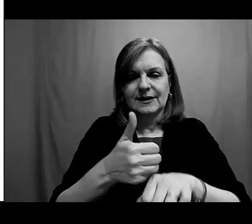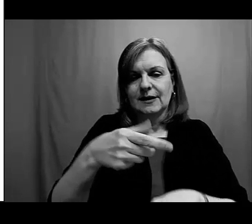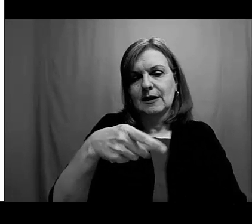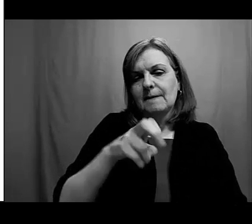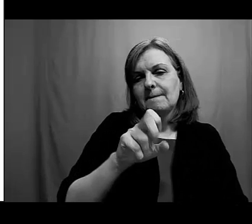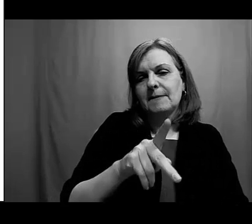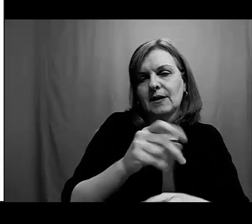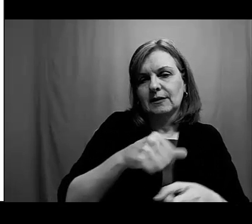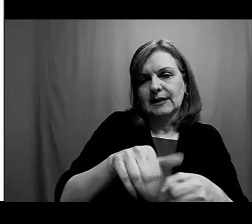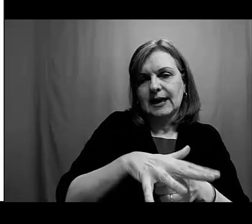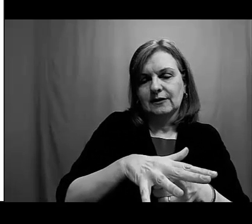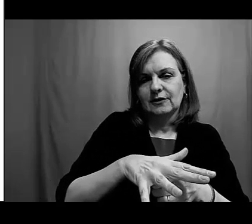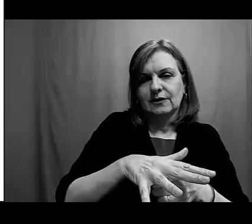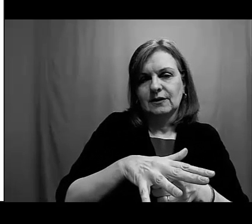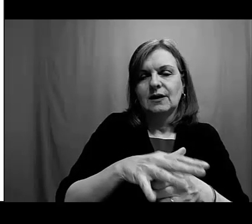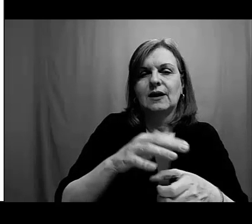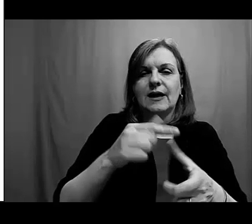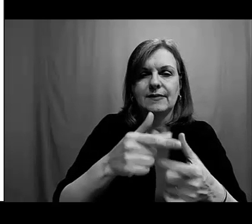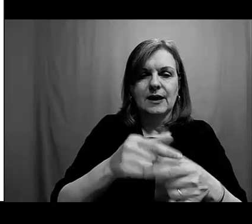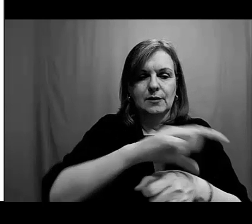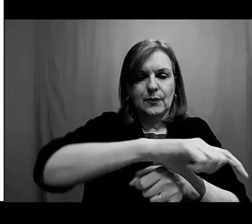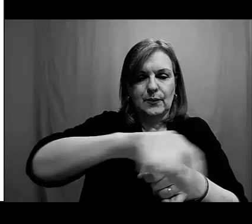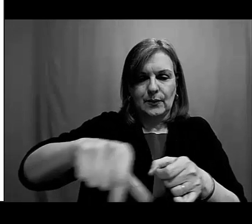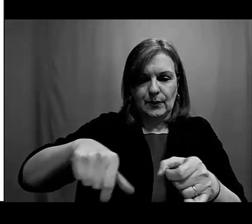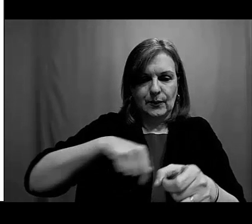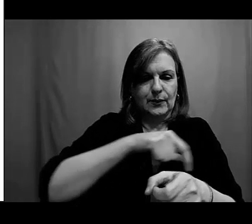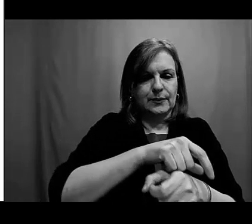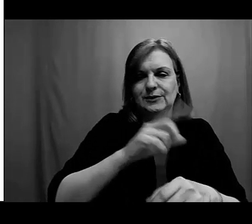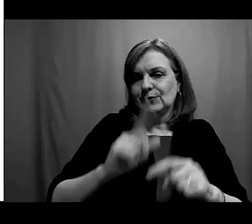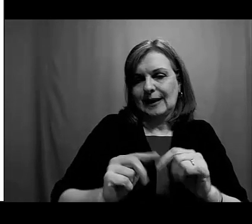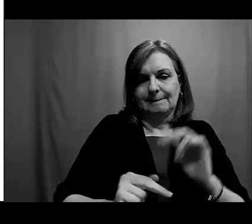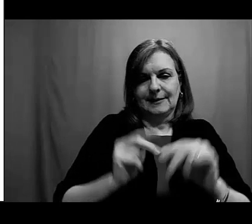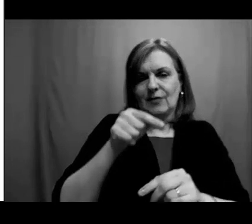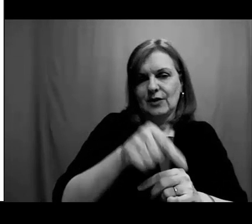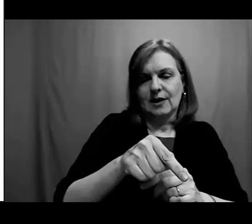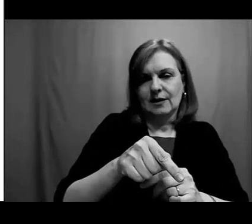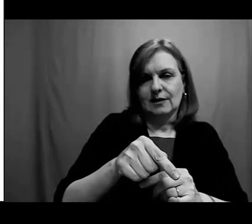them that you're not allowed to develop there. Sorry! We will give you some coastal space and you see